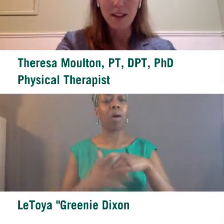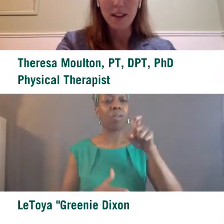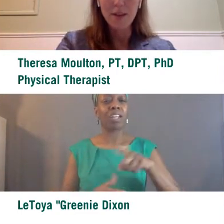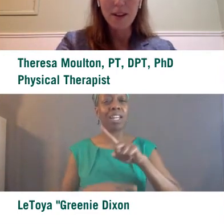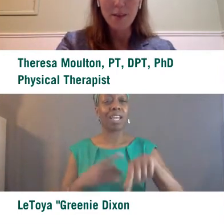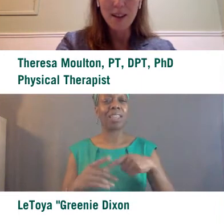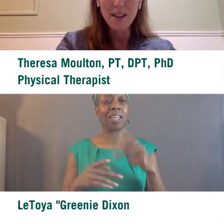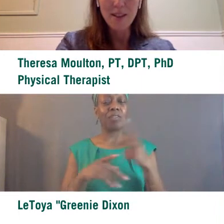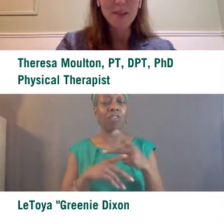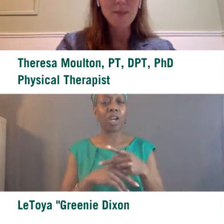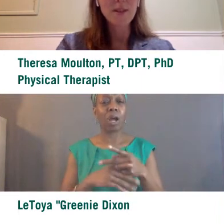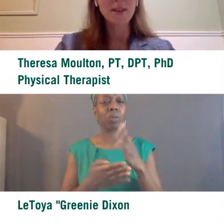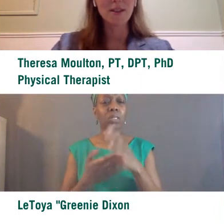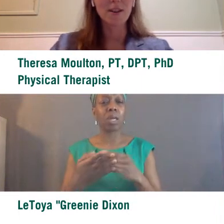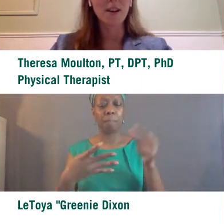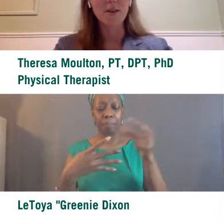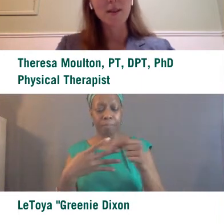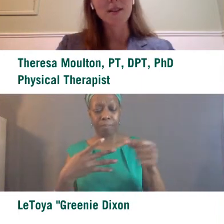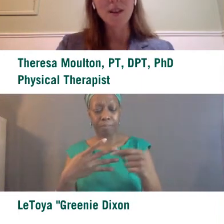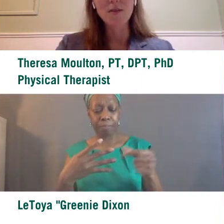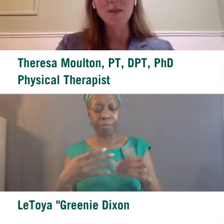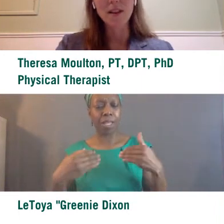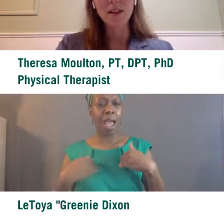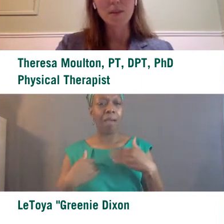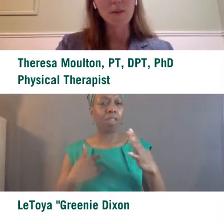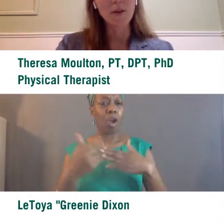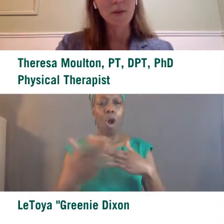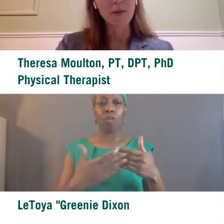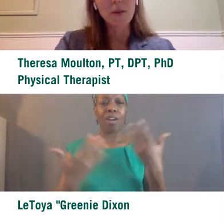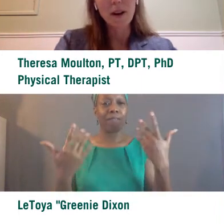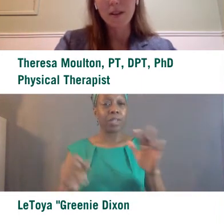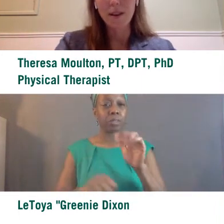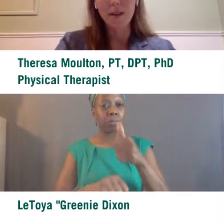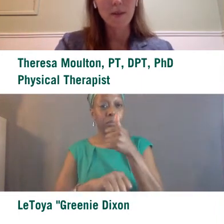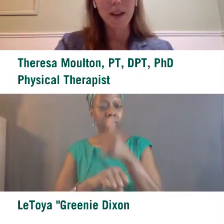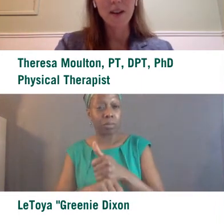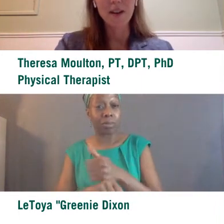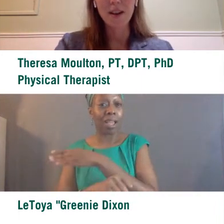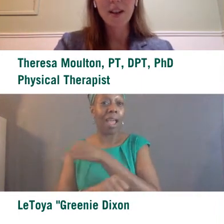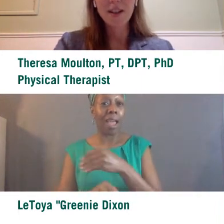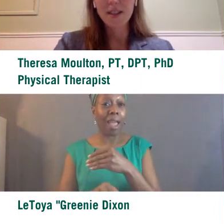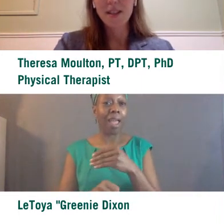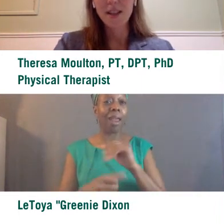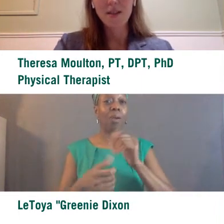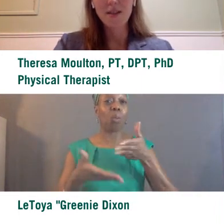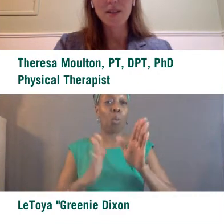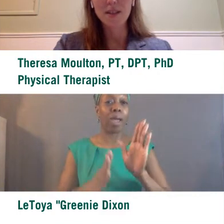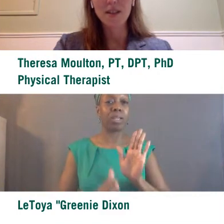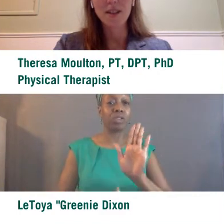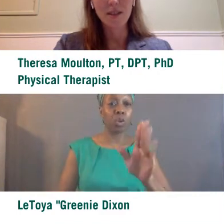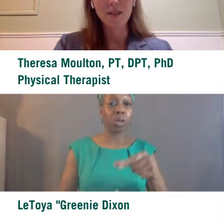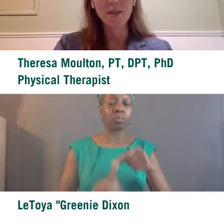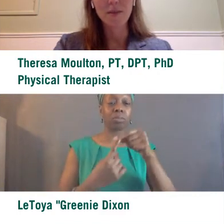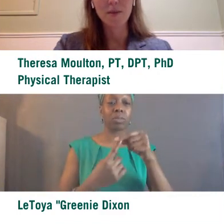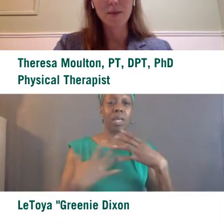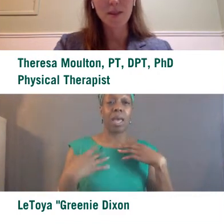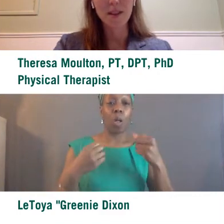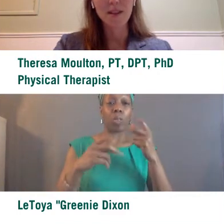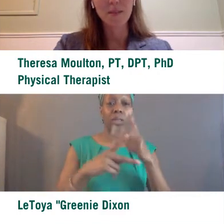kind of ready-made available. And then there are other ones that you can get support from your healthcare provider to see how to tailor some of those things.